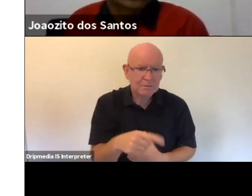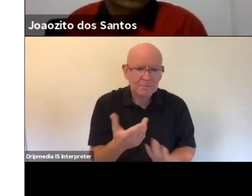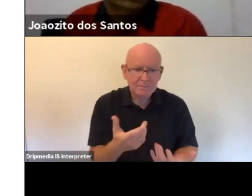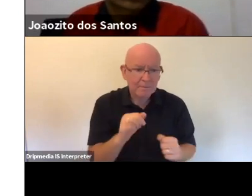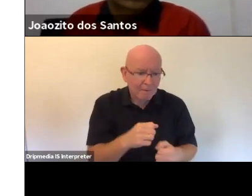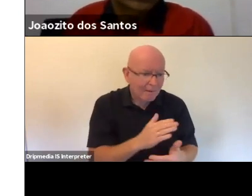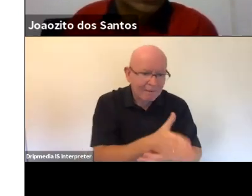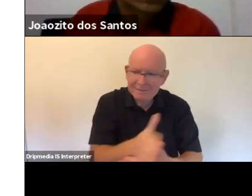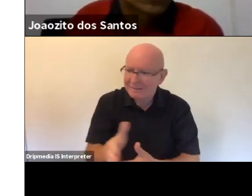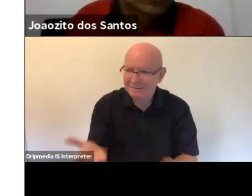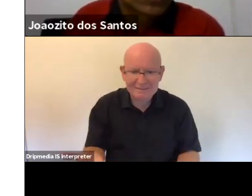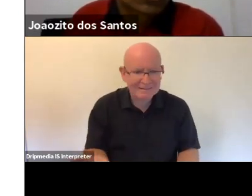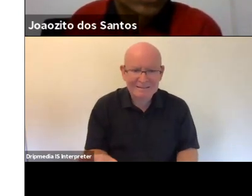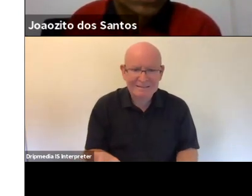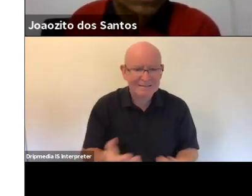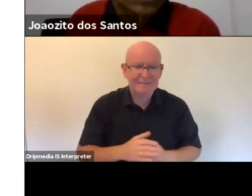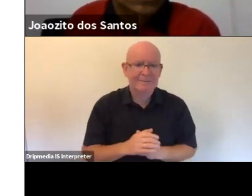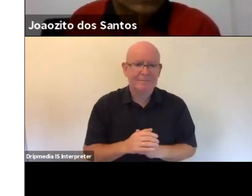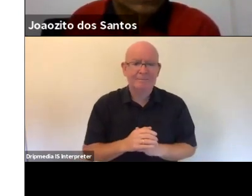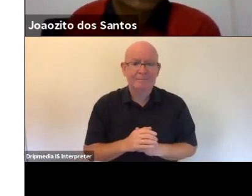Sorry, can it be back to the… Okay.